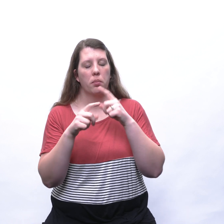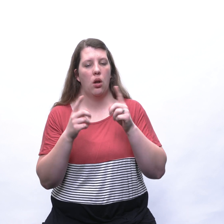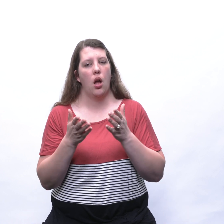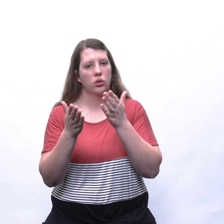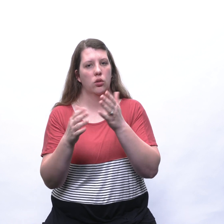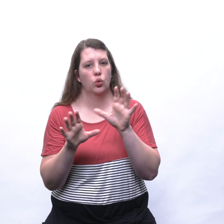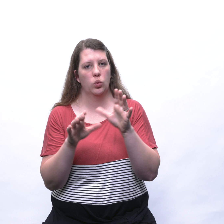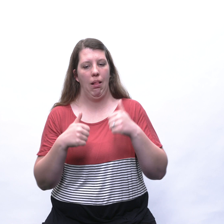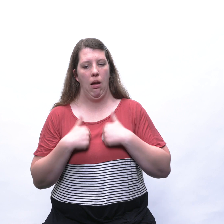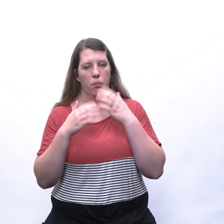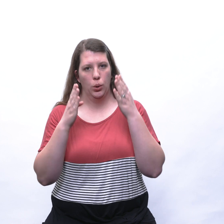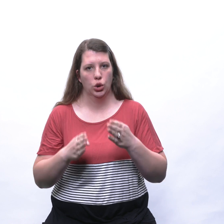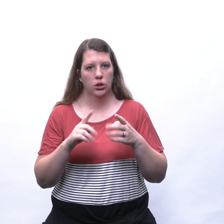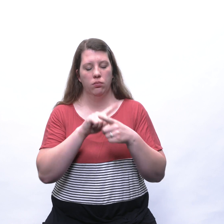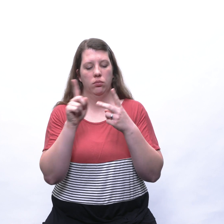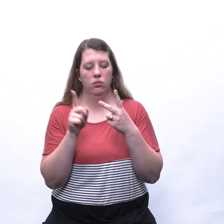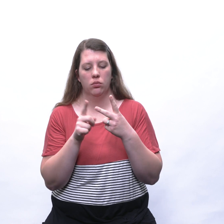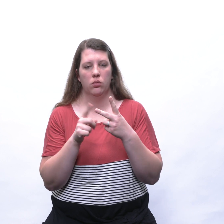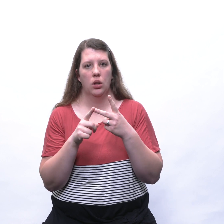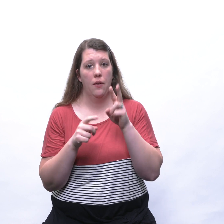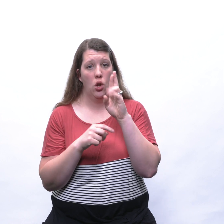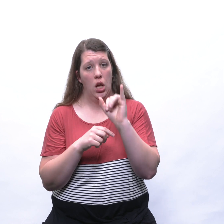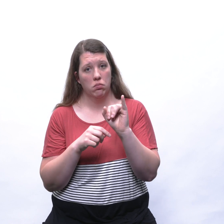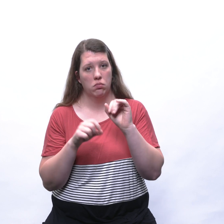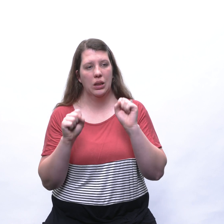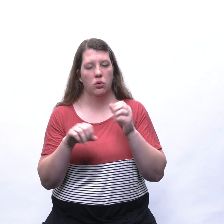He did that, did happen and it was challenging. We need a live interpreter there.